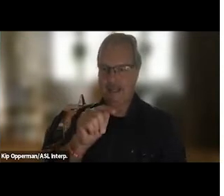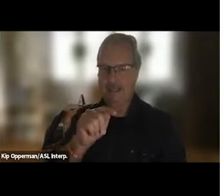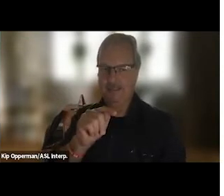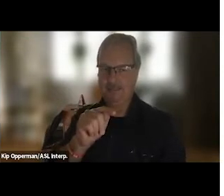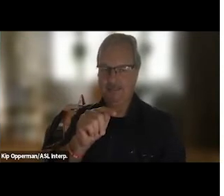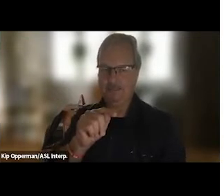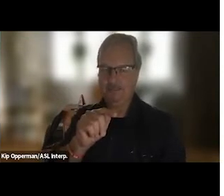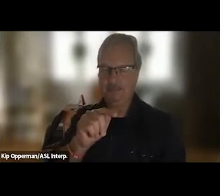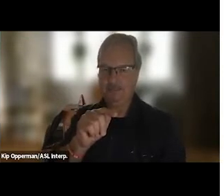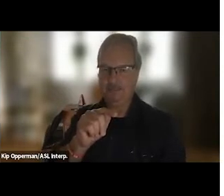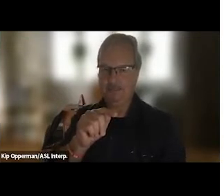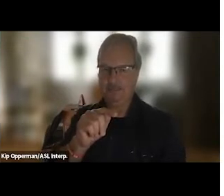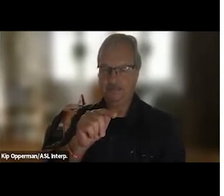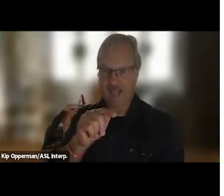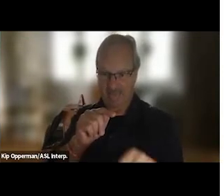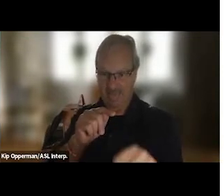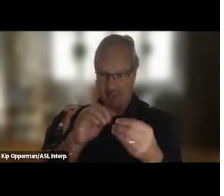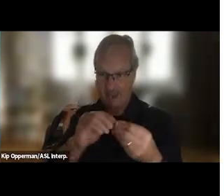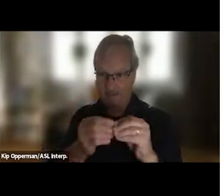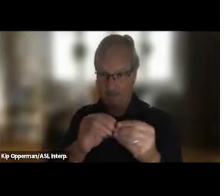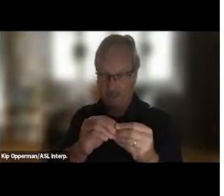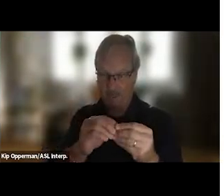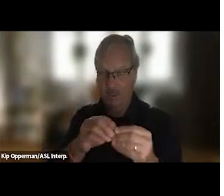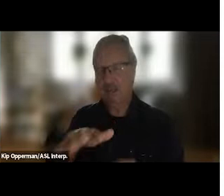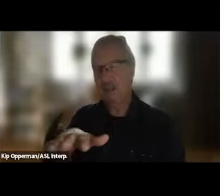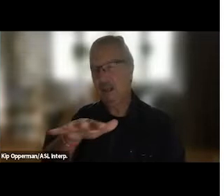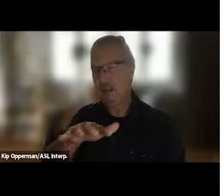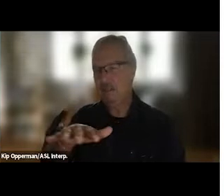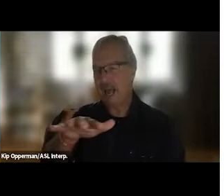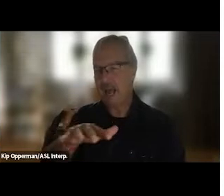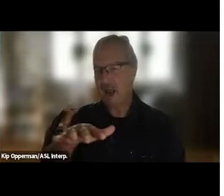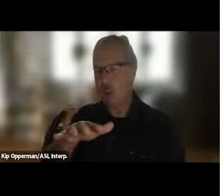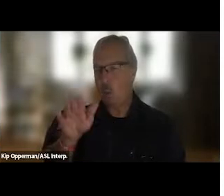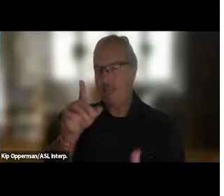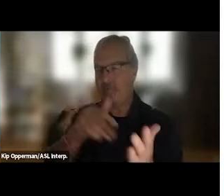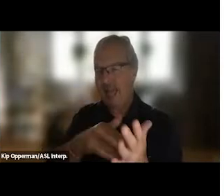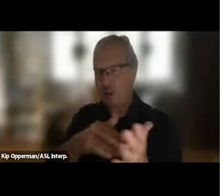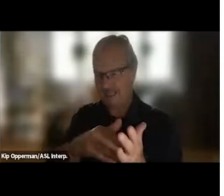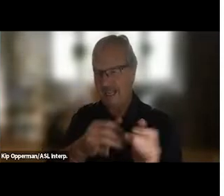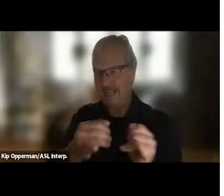Out of that number, about a thousand individuals were on methadone.